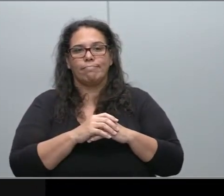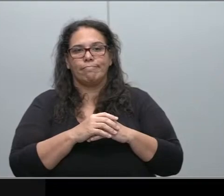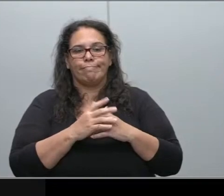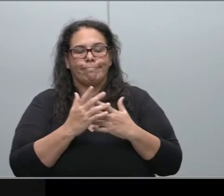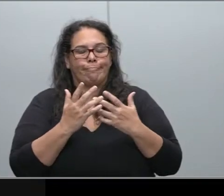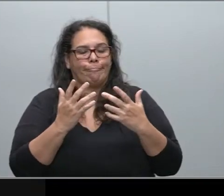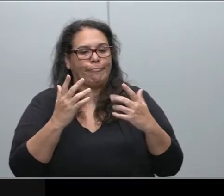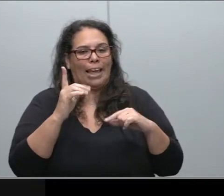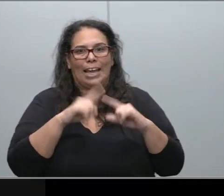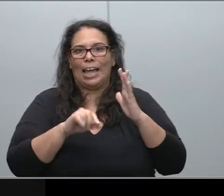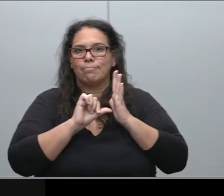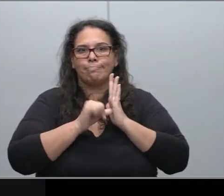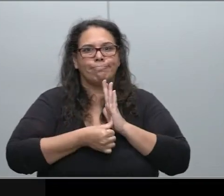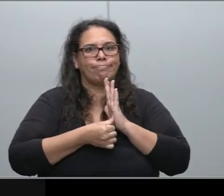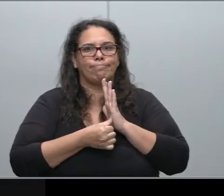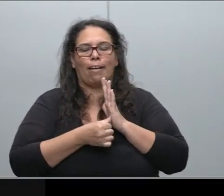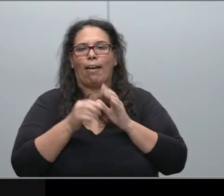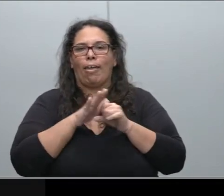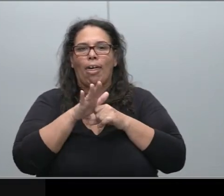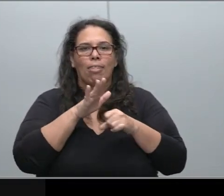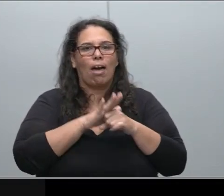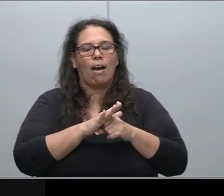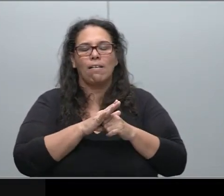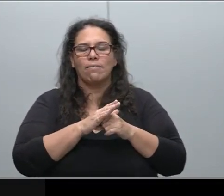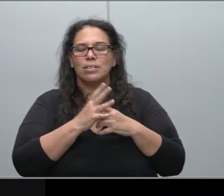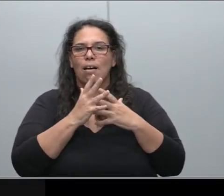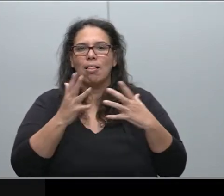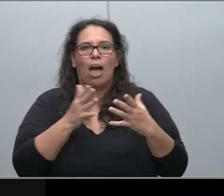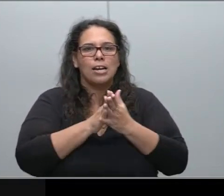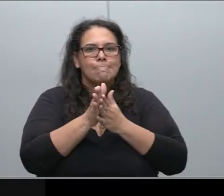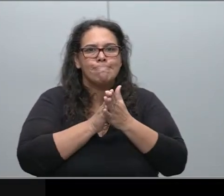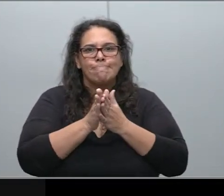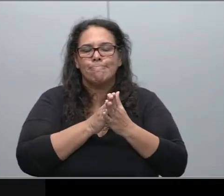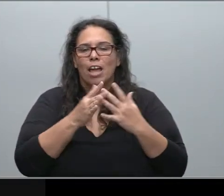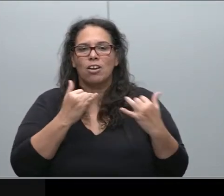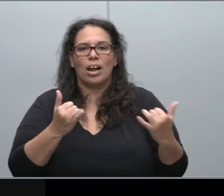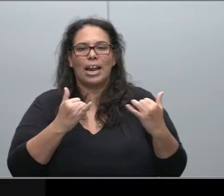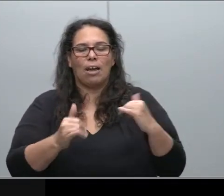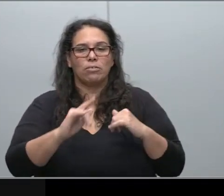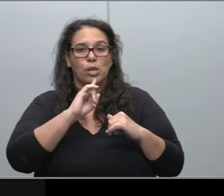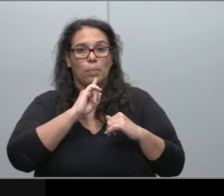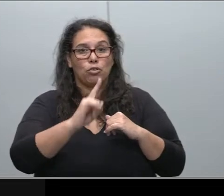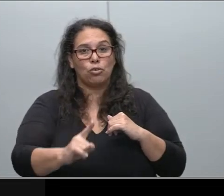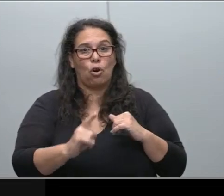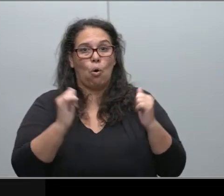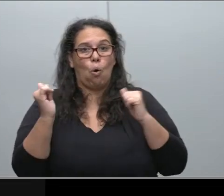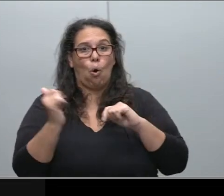And today, we'll have an opportunity to have Mr. Itson, who's going to moderate our live Thought Exchange.